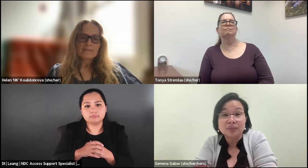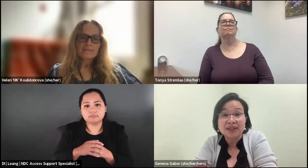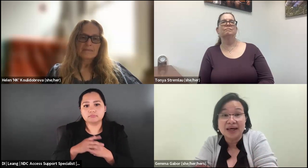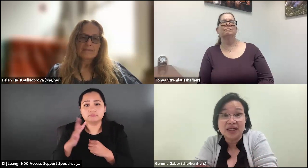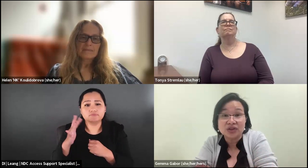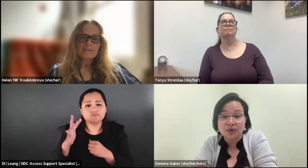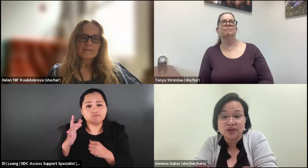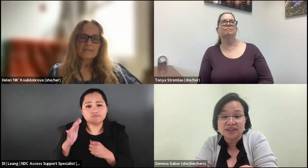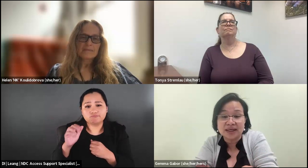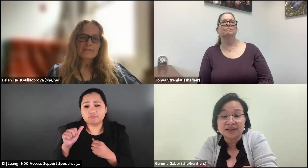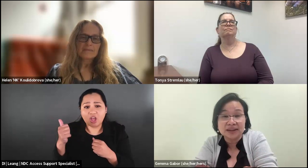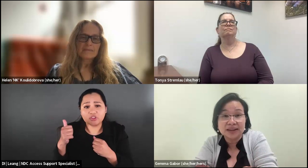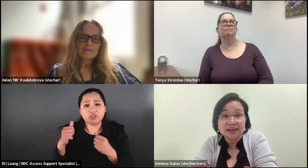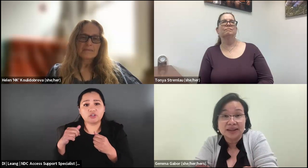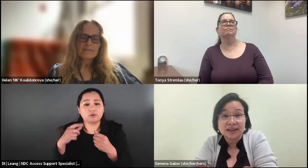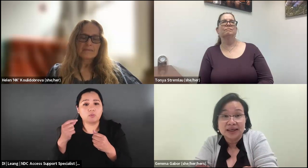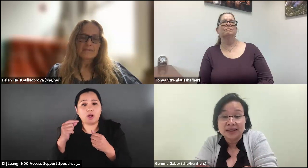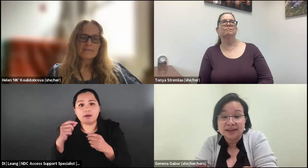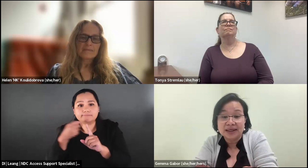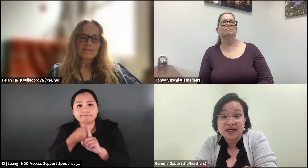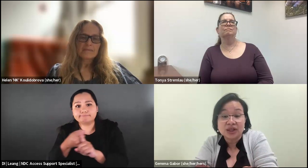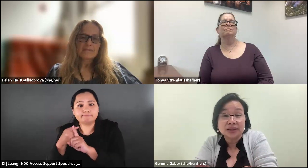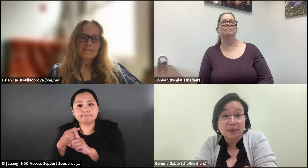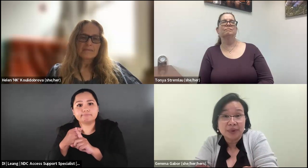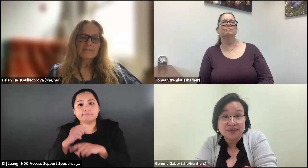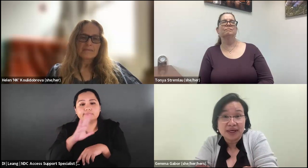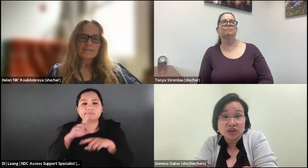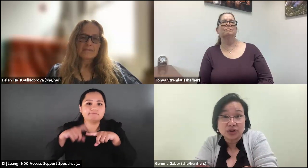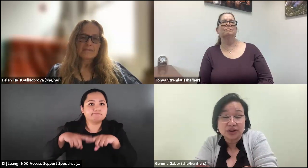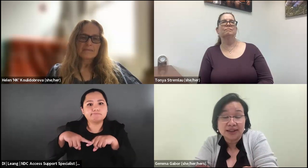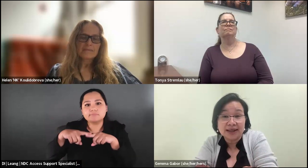could be the age of onset, the age of amplification,